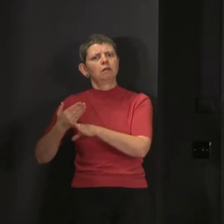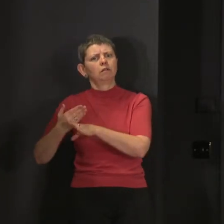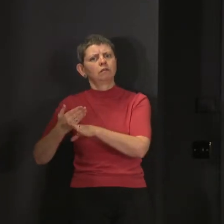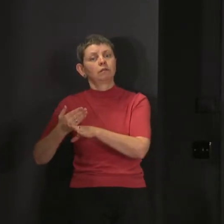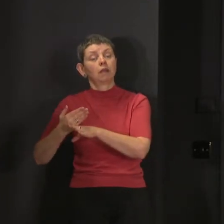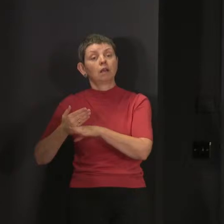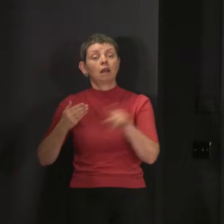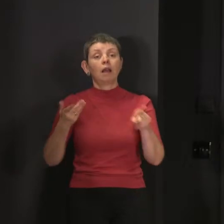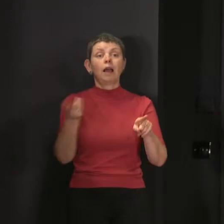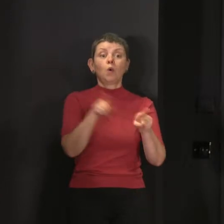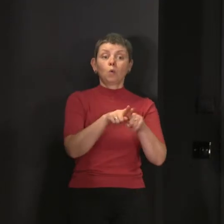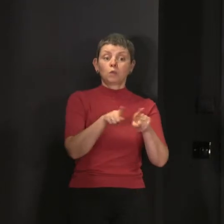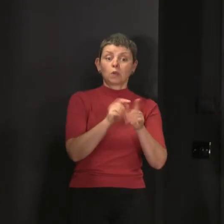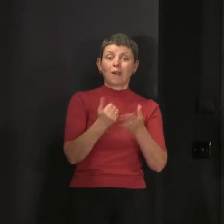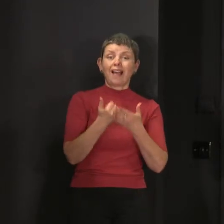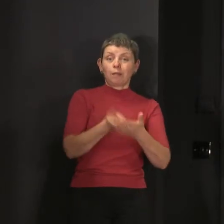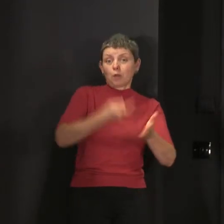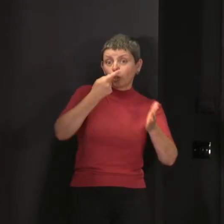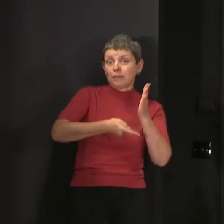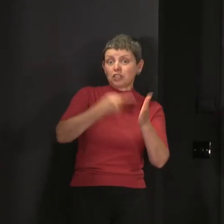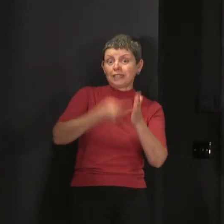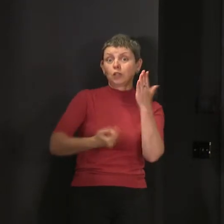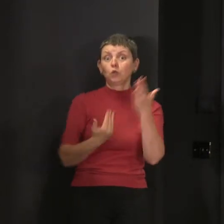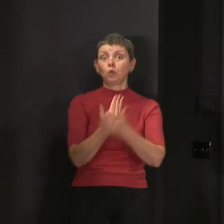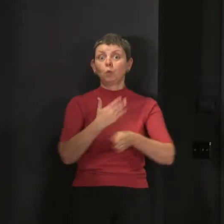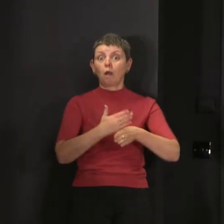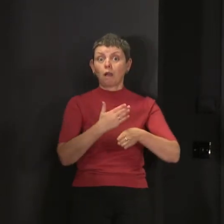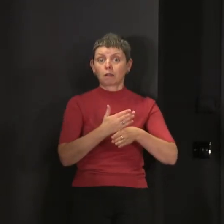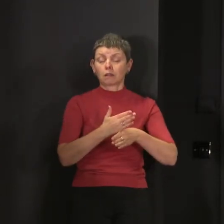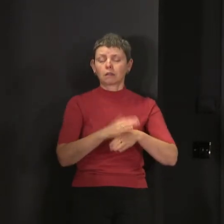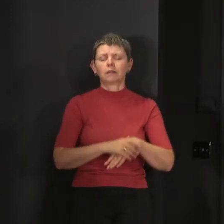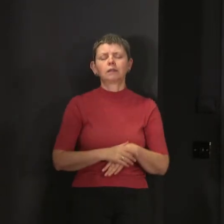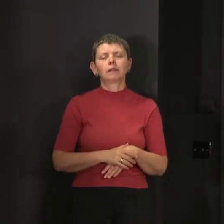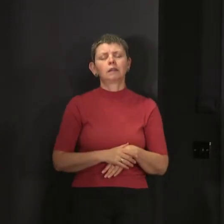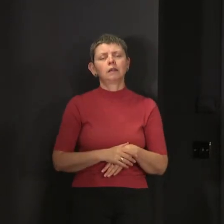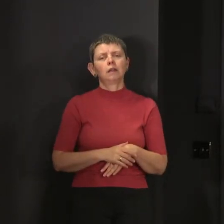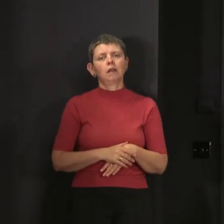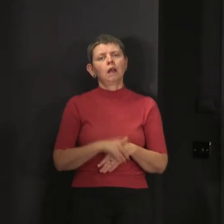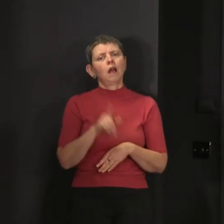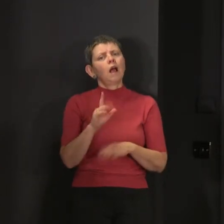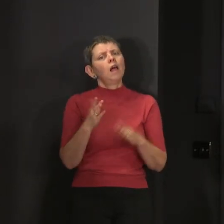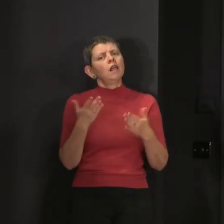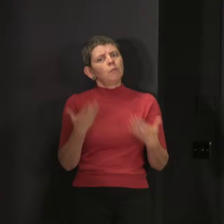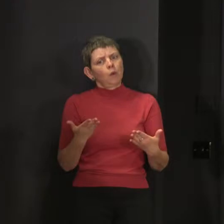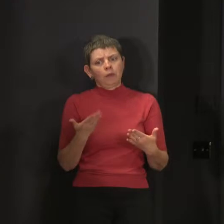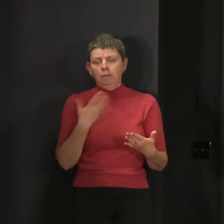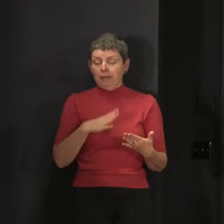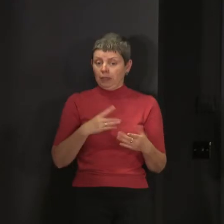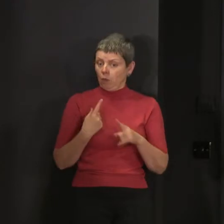as well. In terms of volume and amount, remember we have already moved very swiftly to help